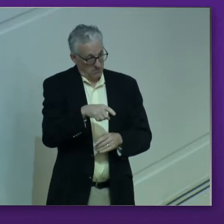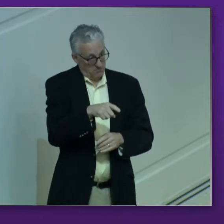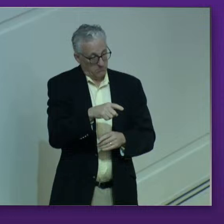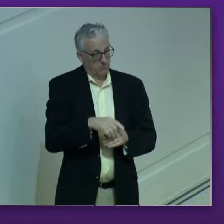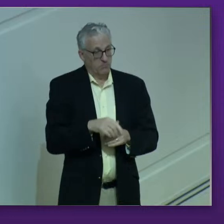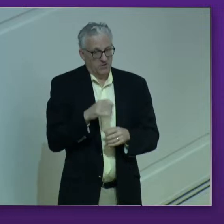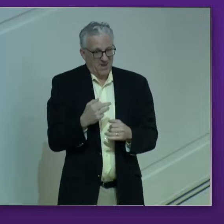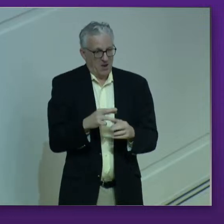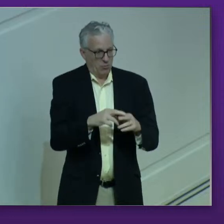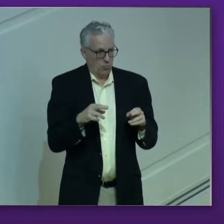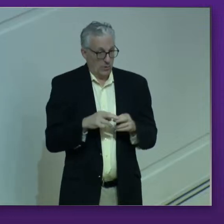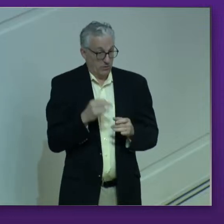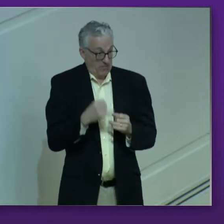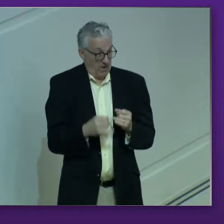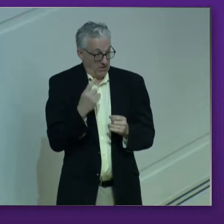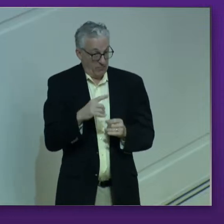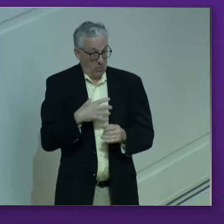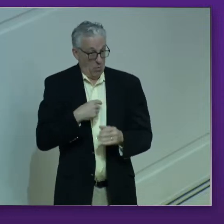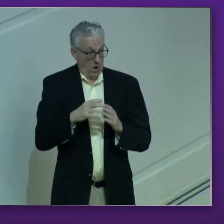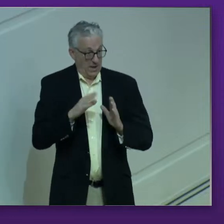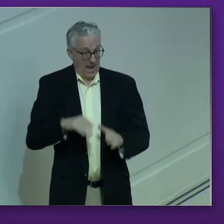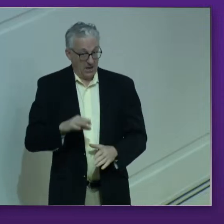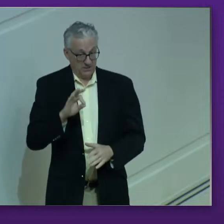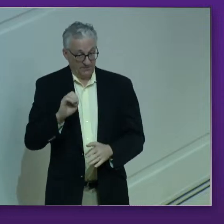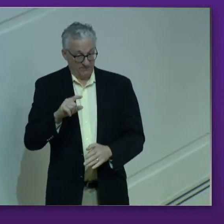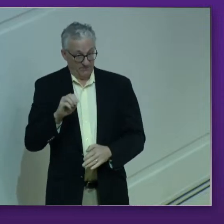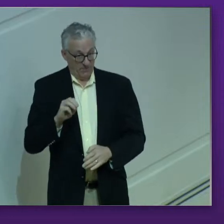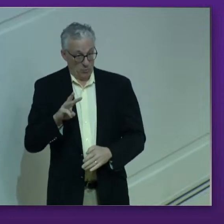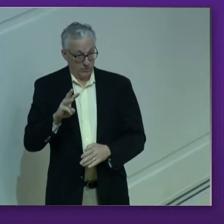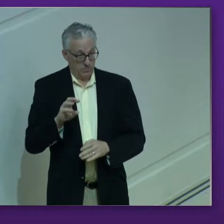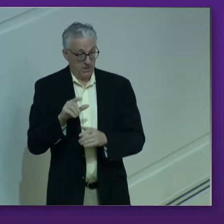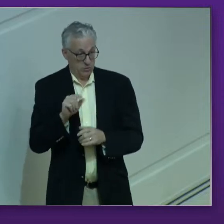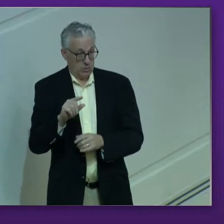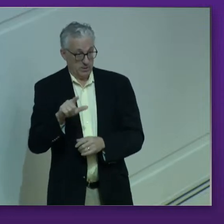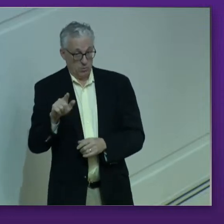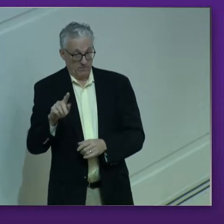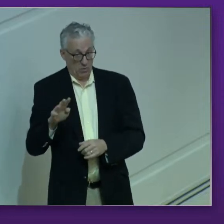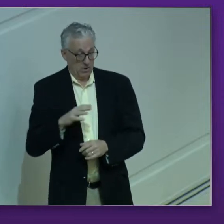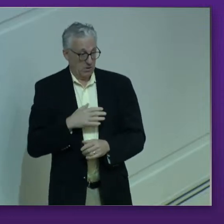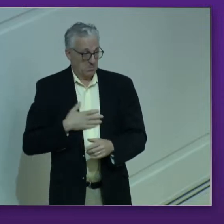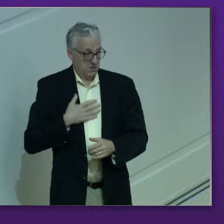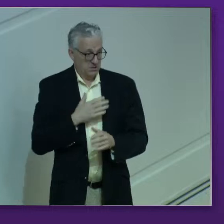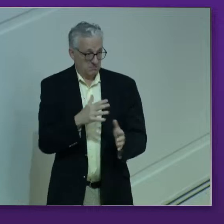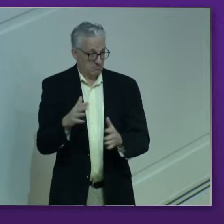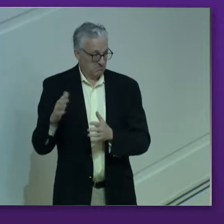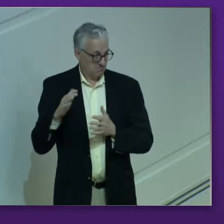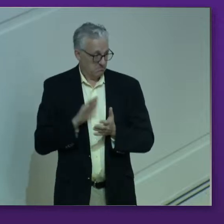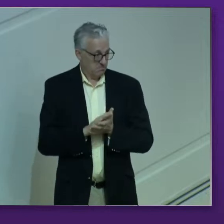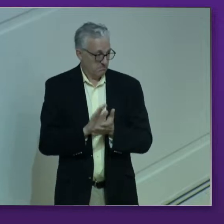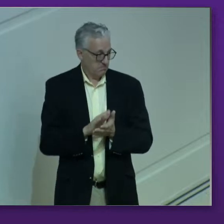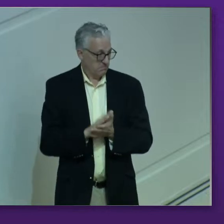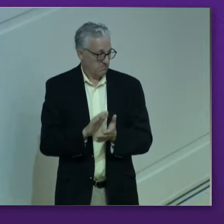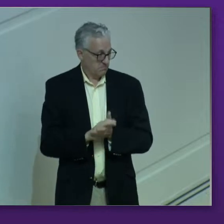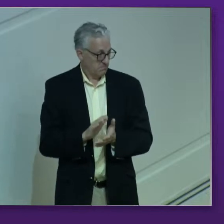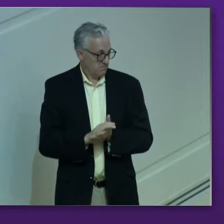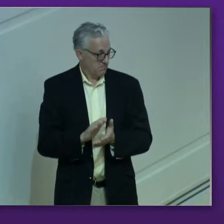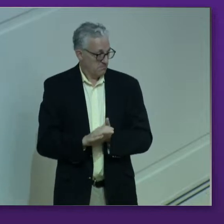CHAIR OF THE DEPARTMENT OF BUSINESS ADMINISTRATION AND ECONOMICS AT MC. SHE IS A PROUD